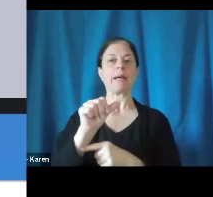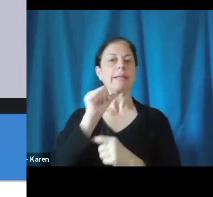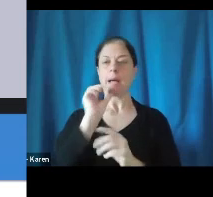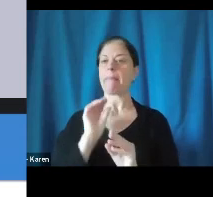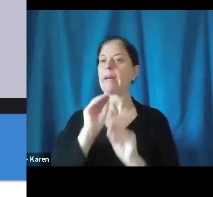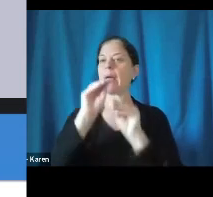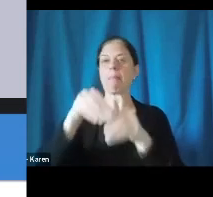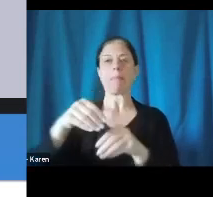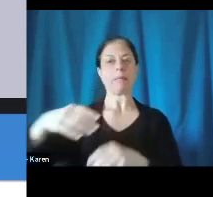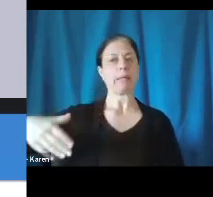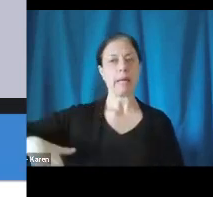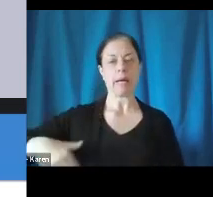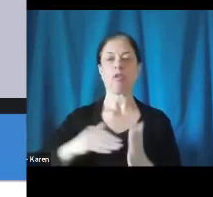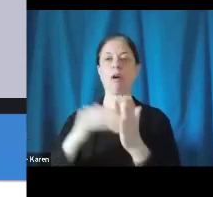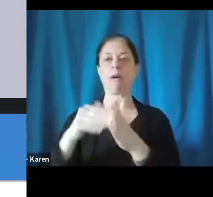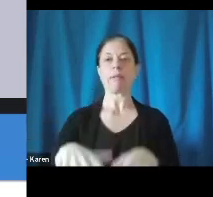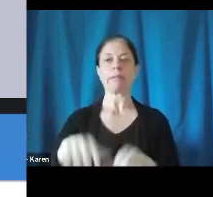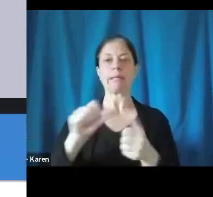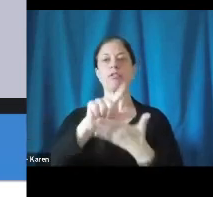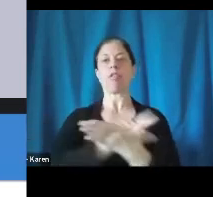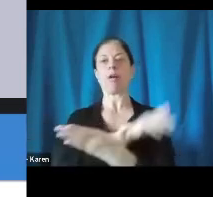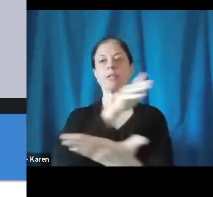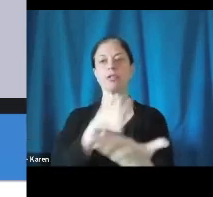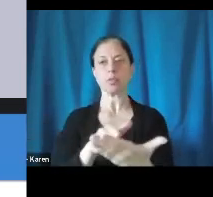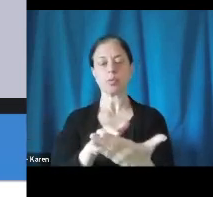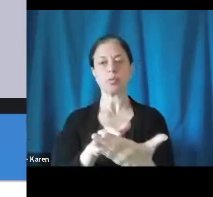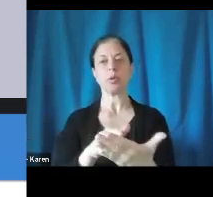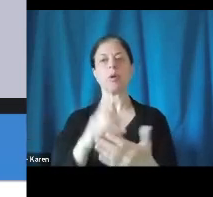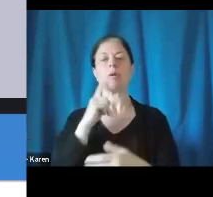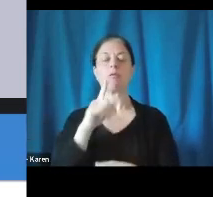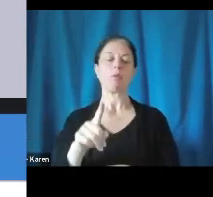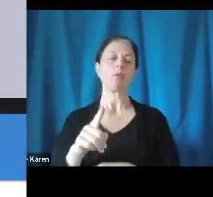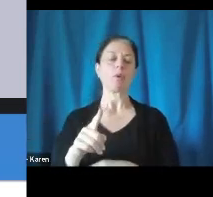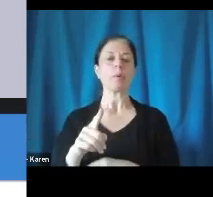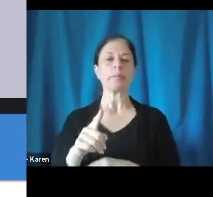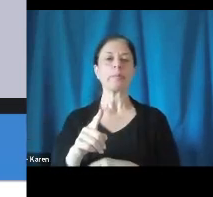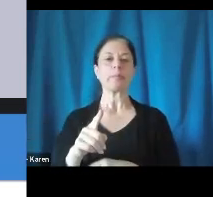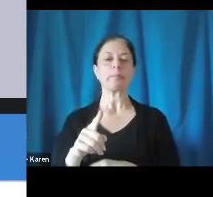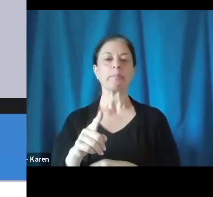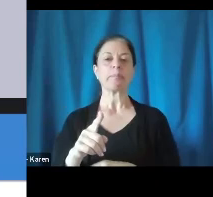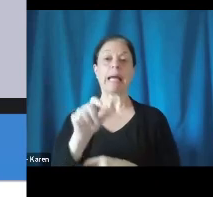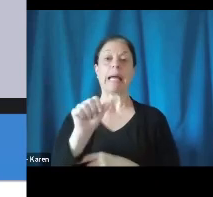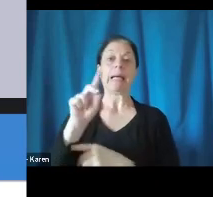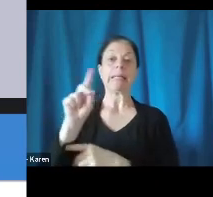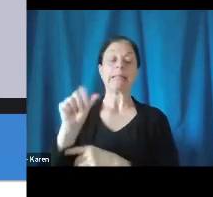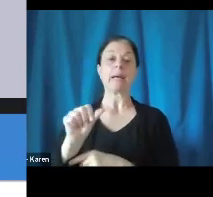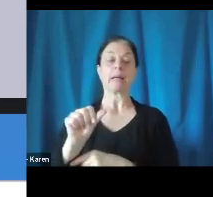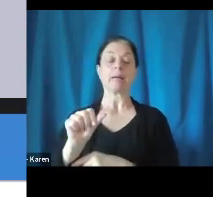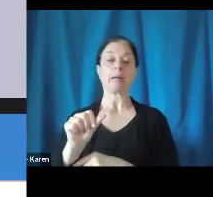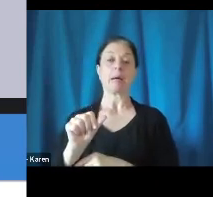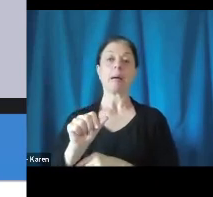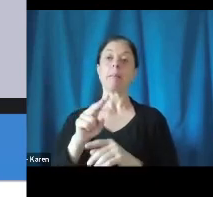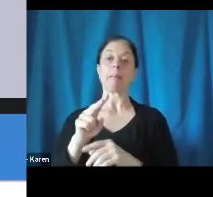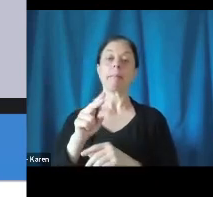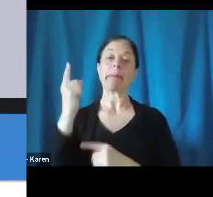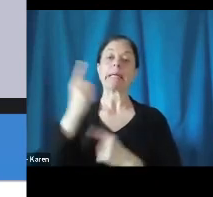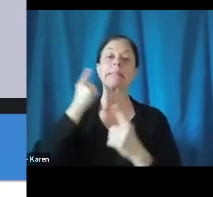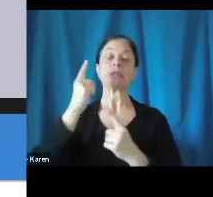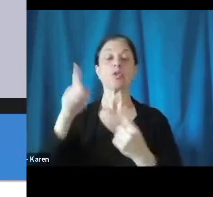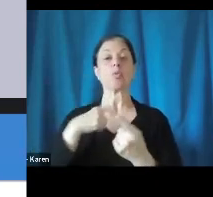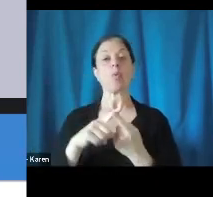not the ceiling, but the floor. So much of the ADA has not been implemented yet. And it often takes a lawsuit to even have,